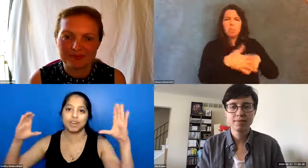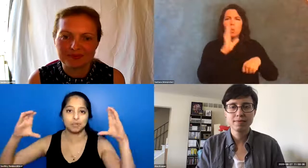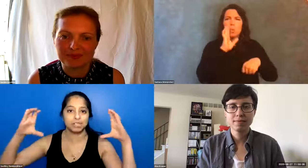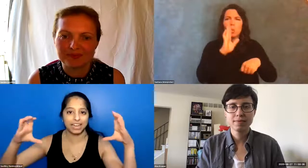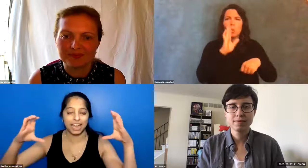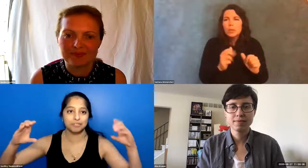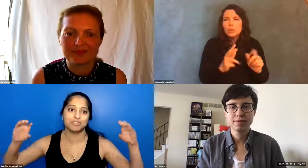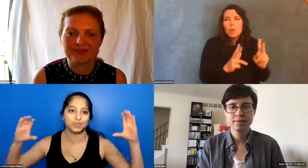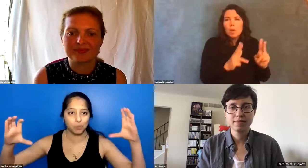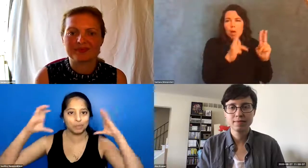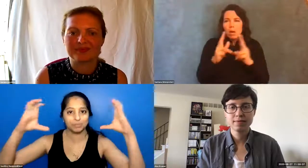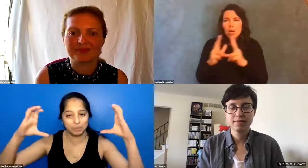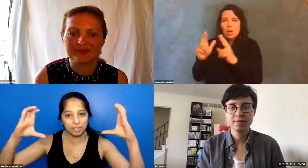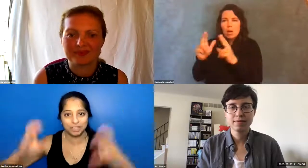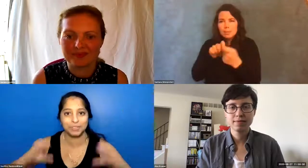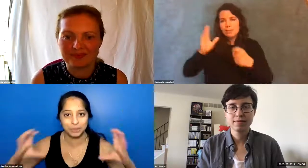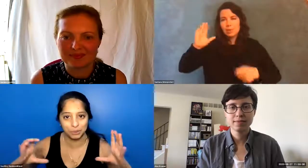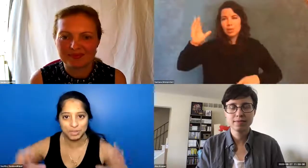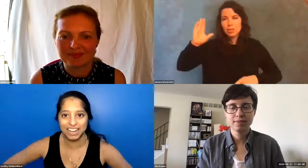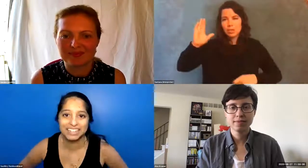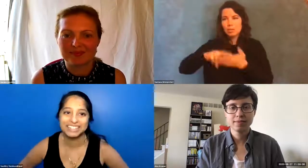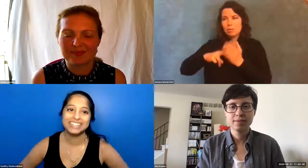everyone can have one recording of your own talk.